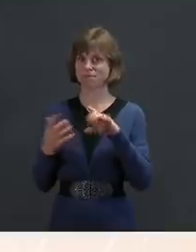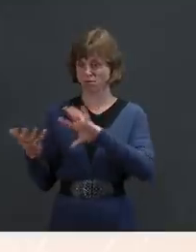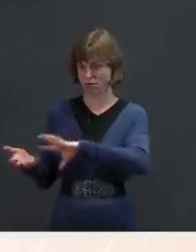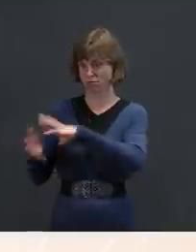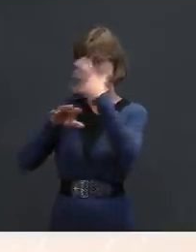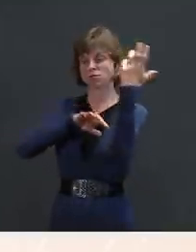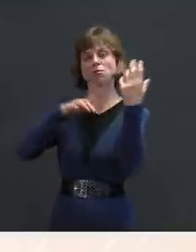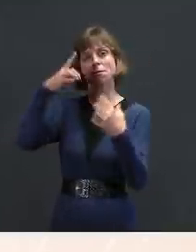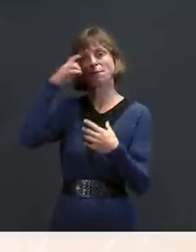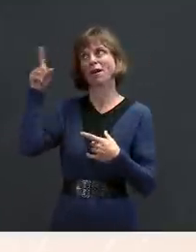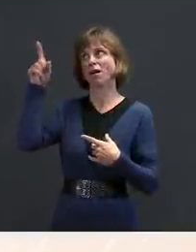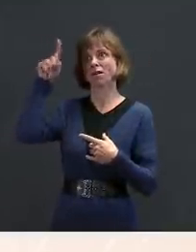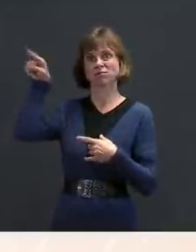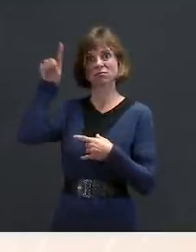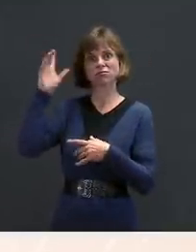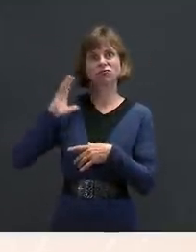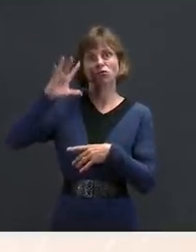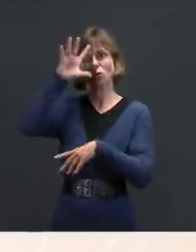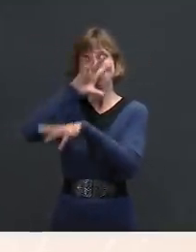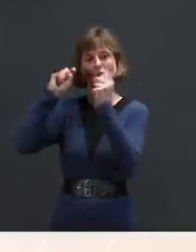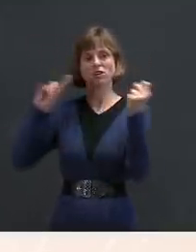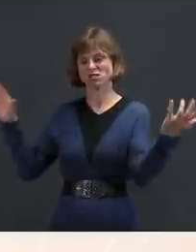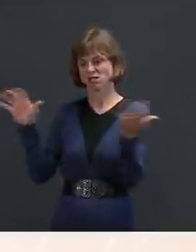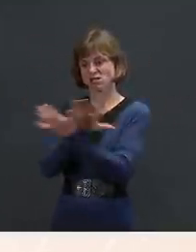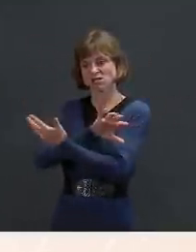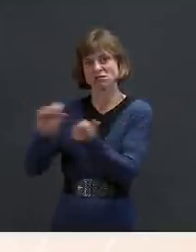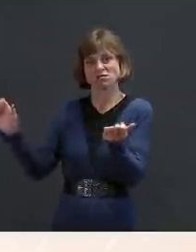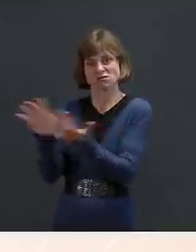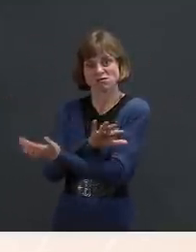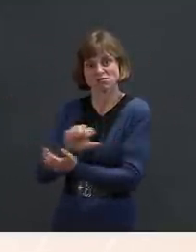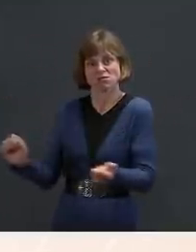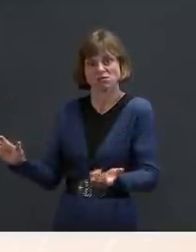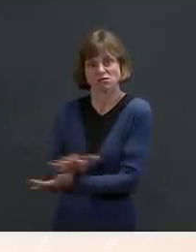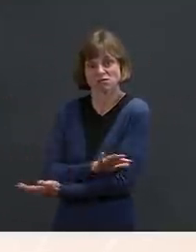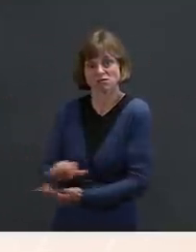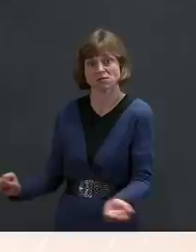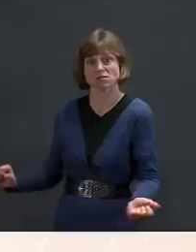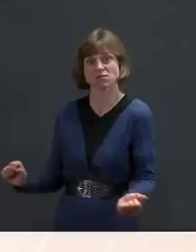and the time that it takes to rebuild it virtually from scratch.